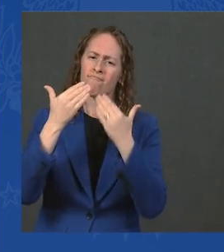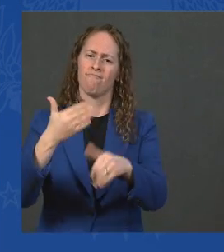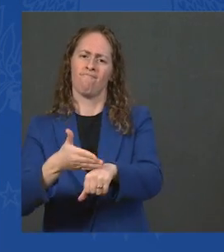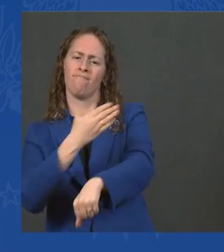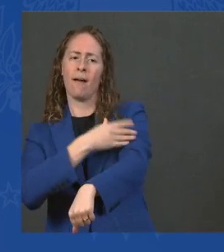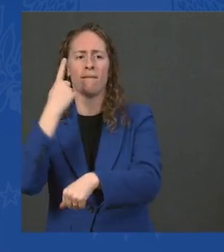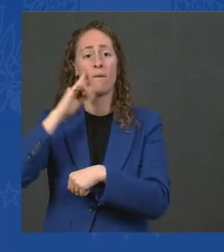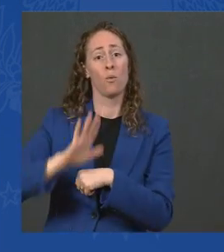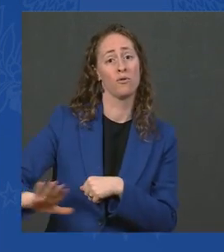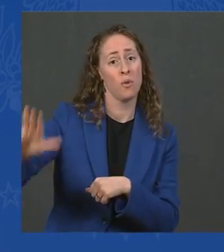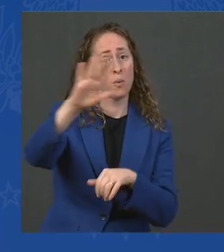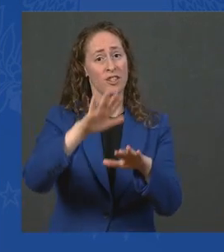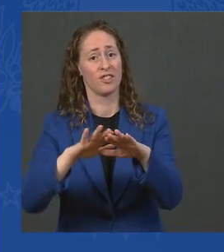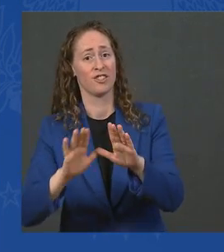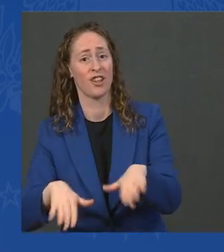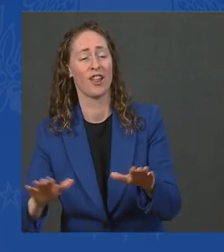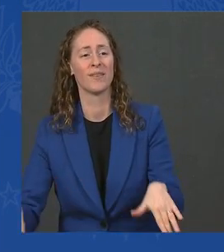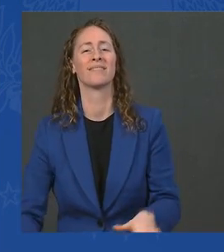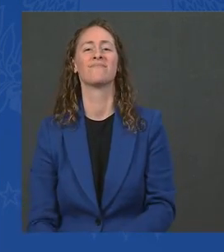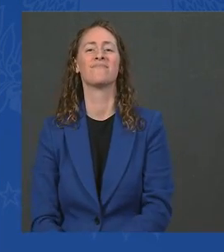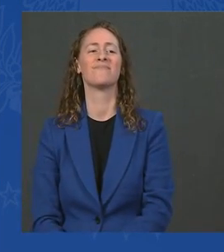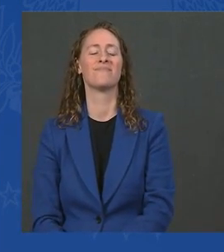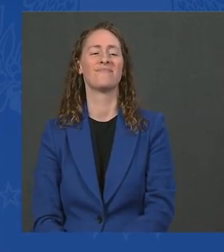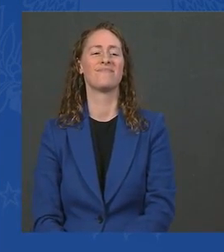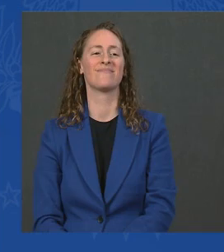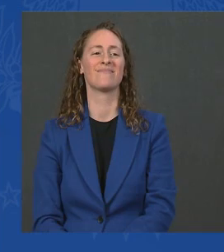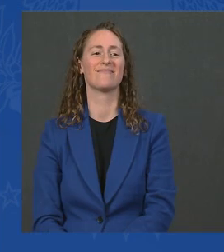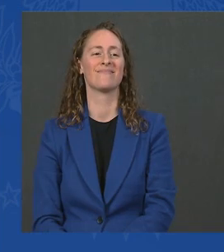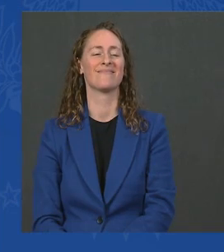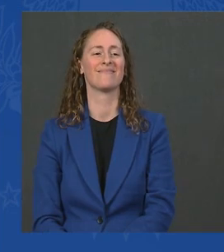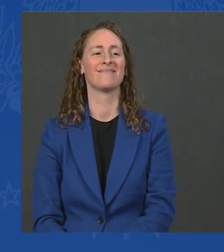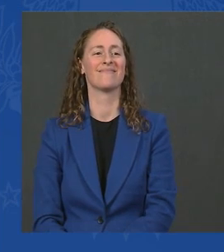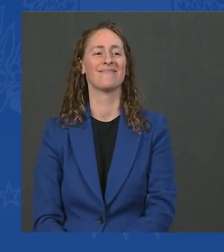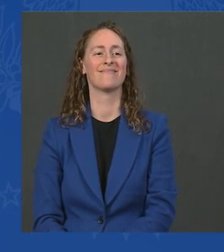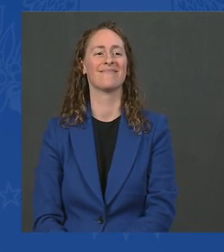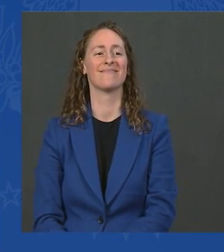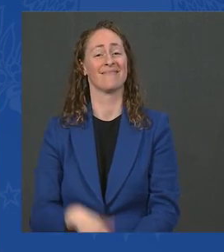And now, it's my pleasure to introduce a young man